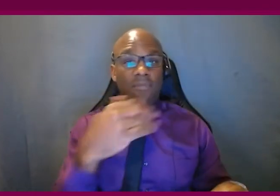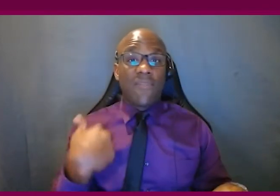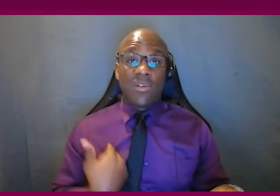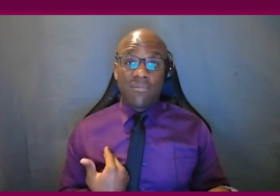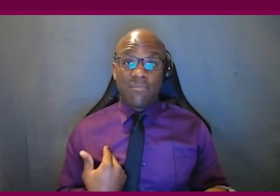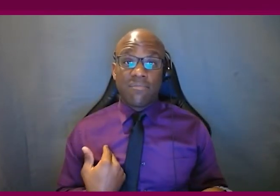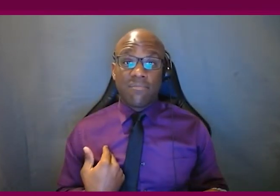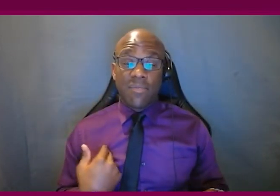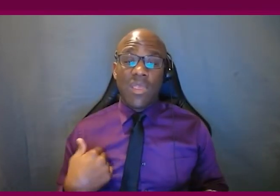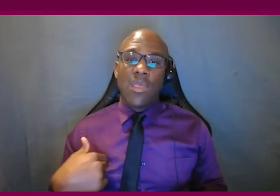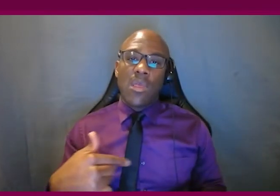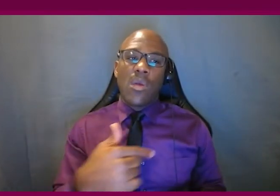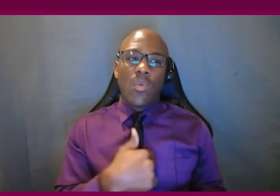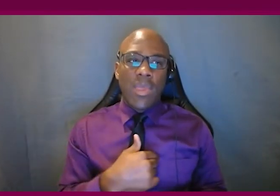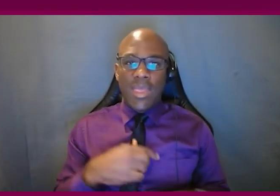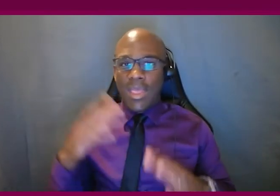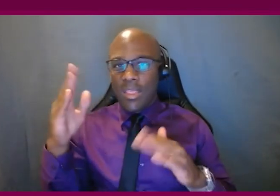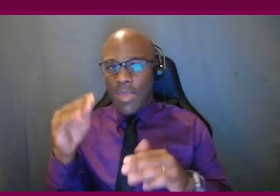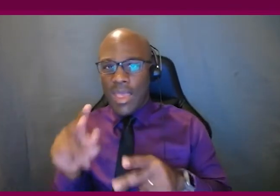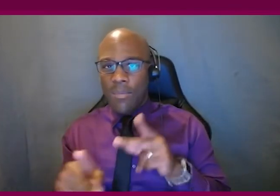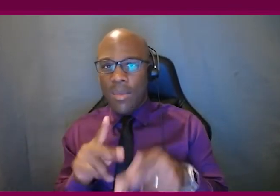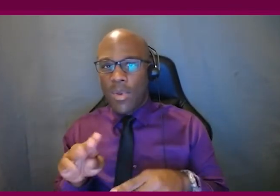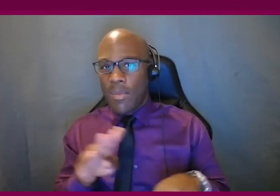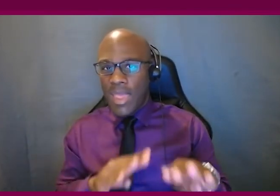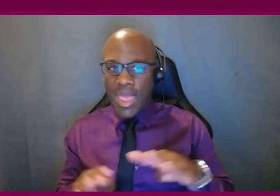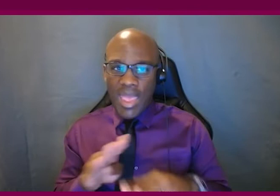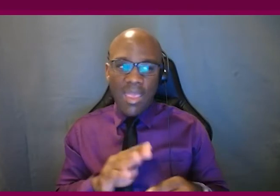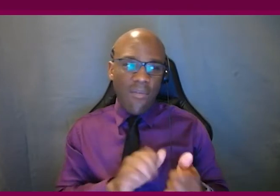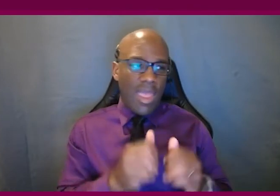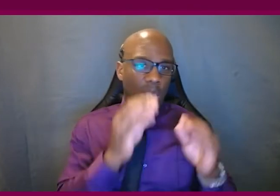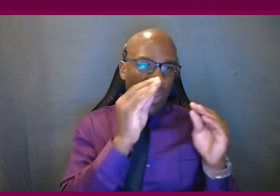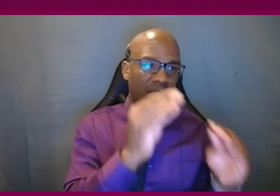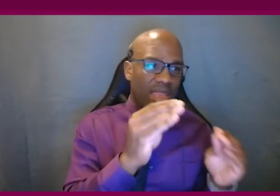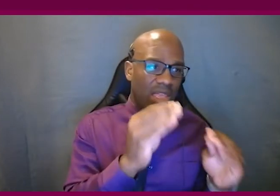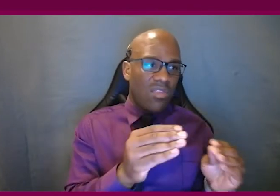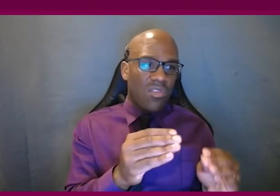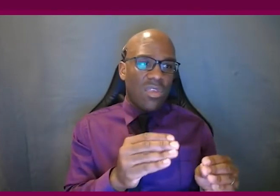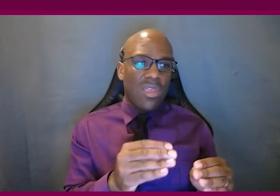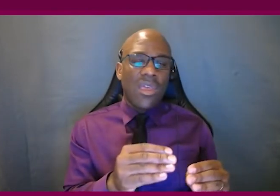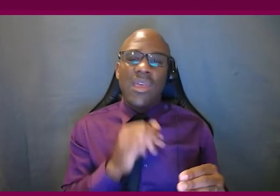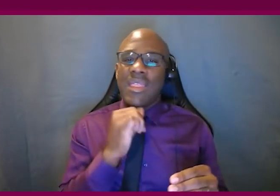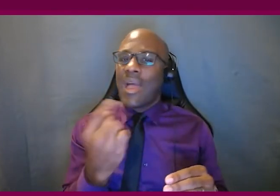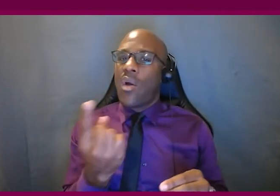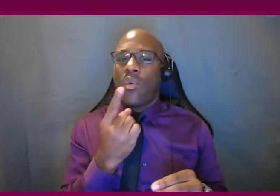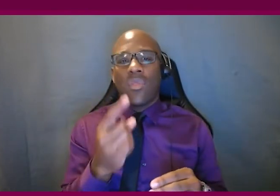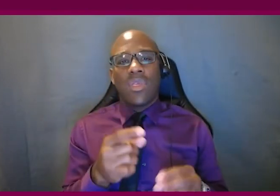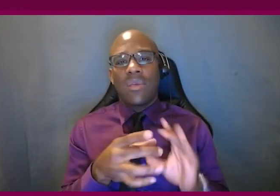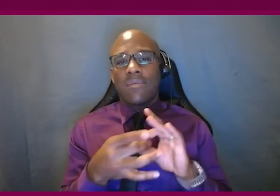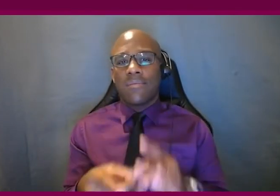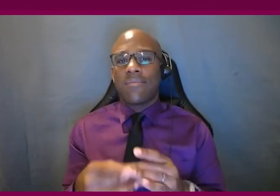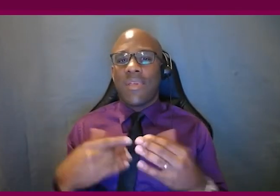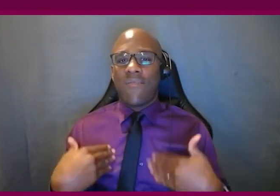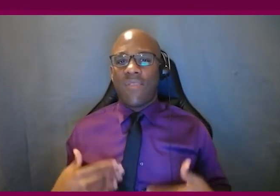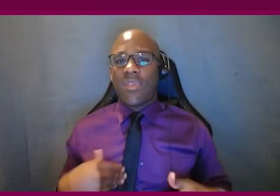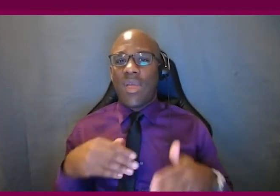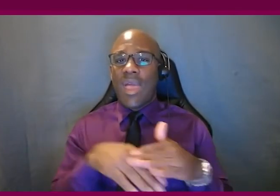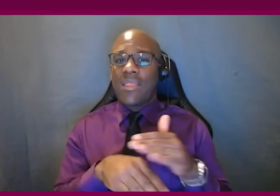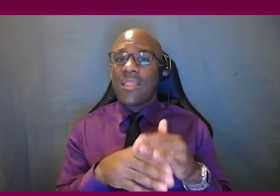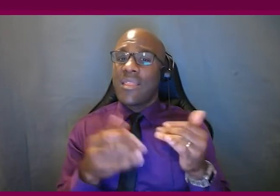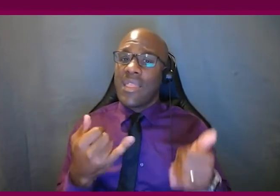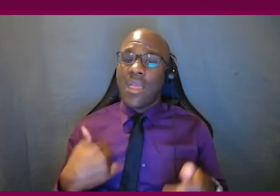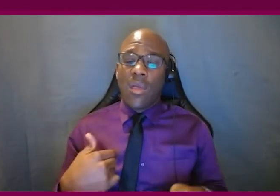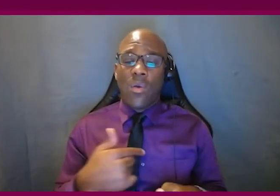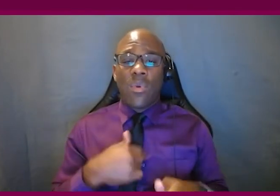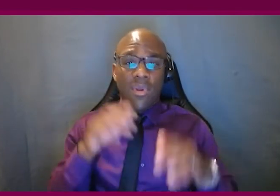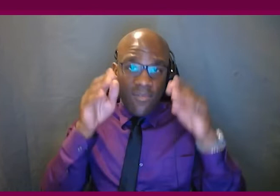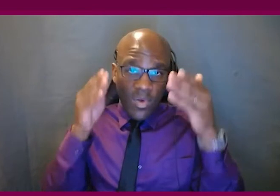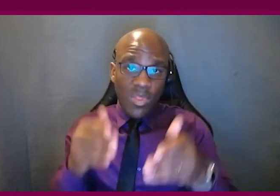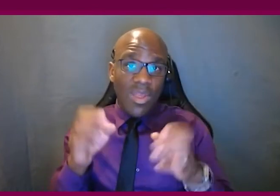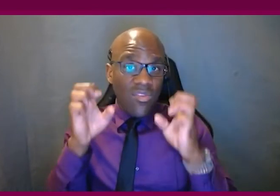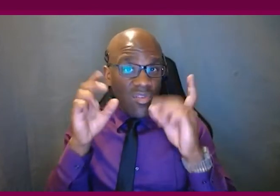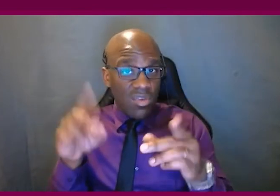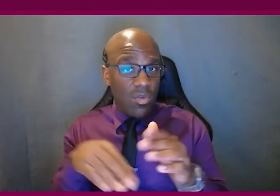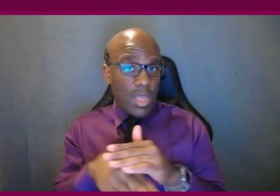access and even the way that we expect productivity for people that may not have as much ability